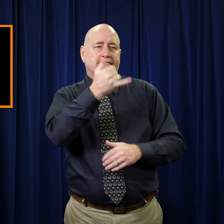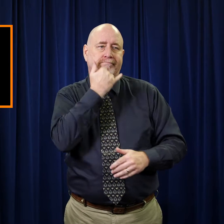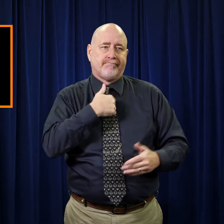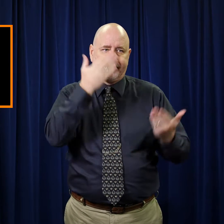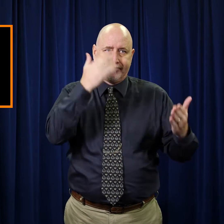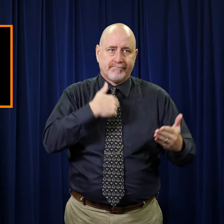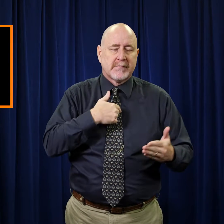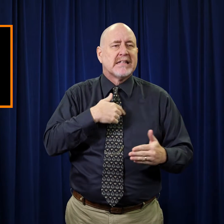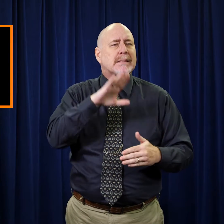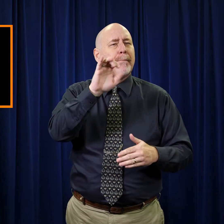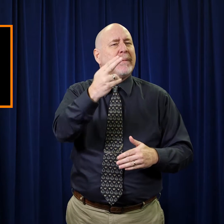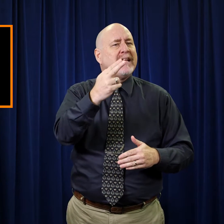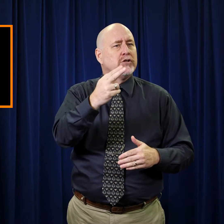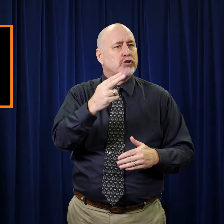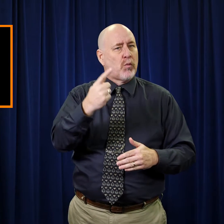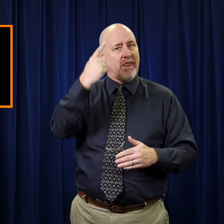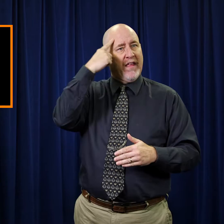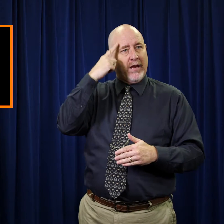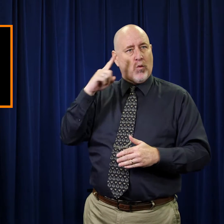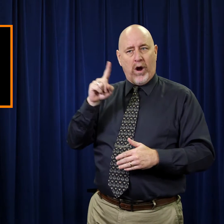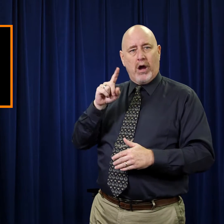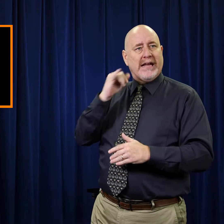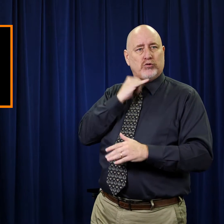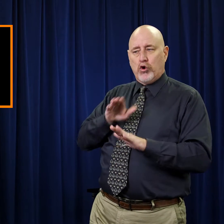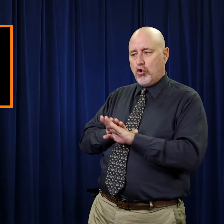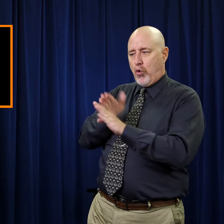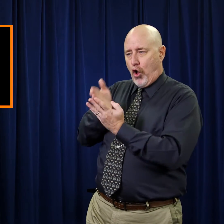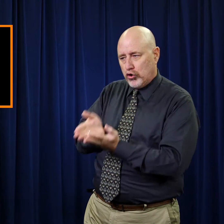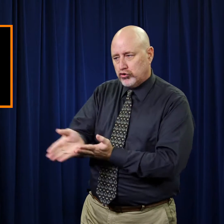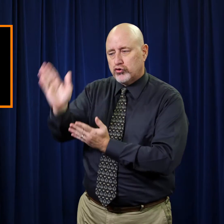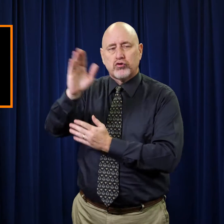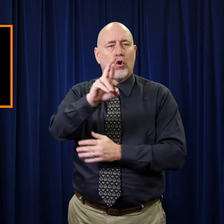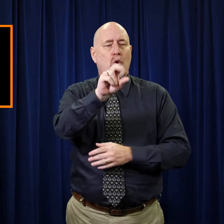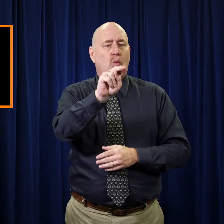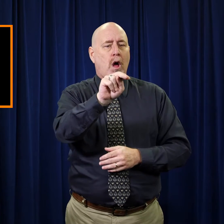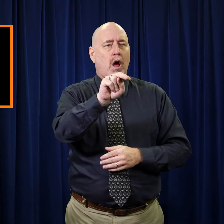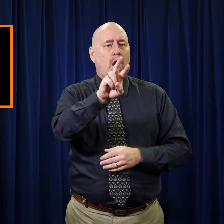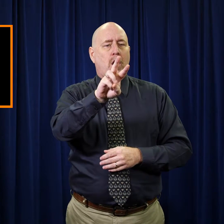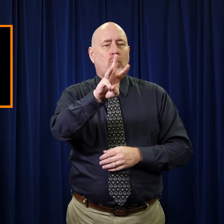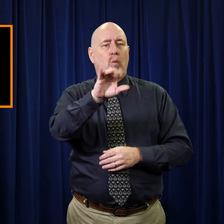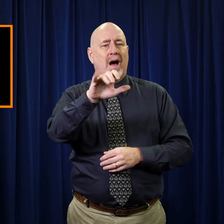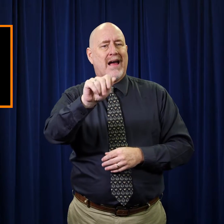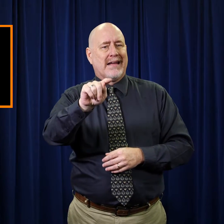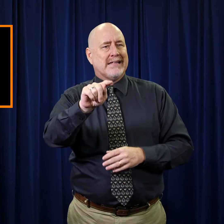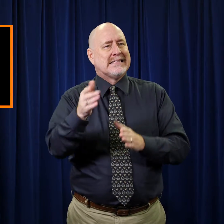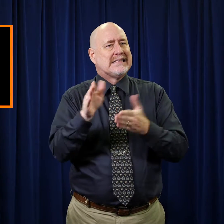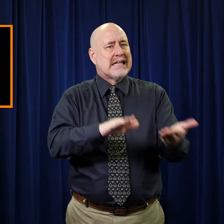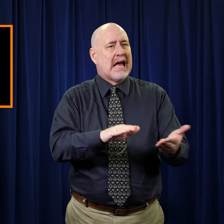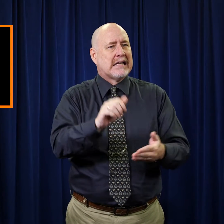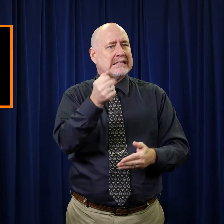beach for the Israelite crossing. Ron Wyatt—who passed away in 1999 and his